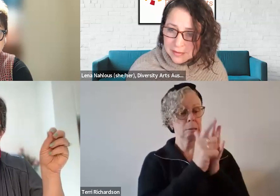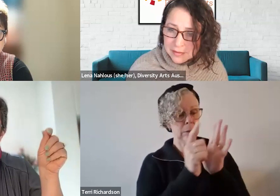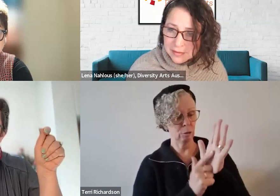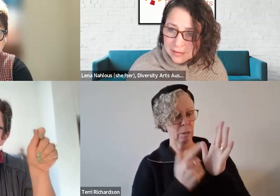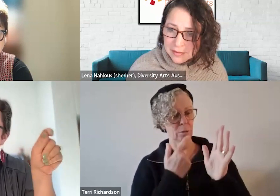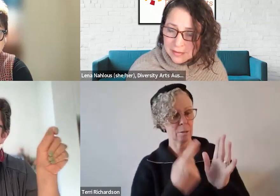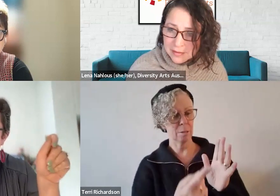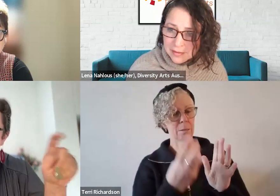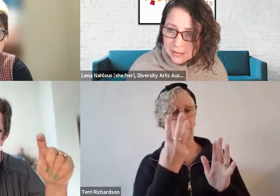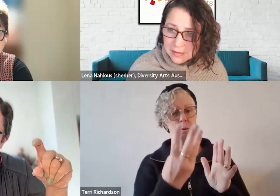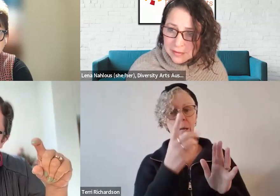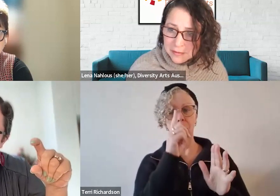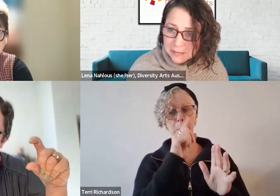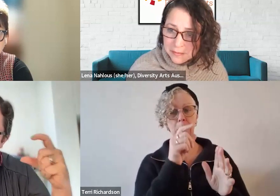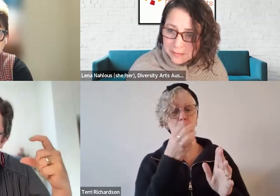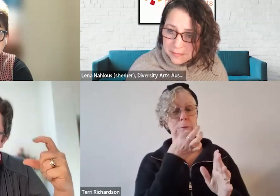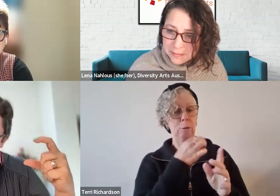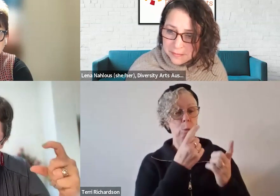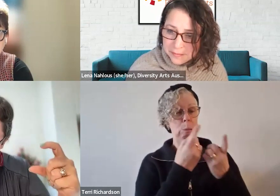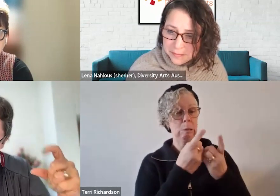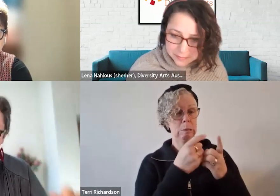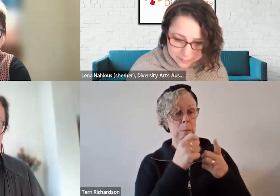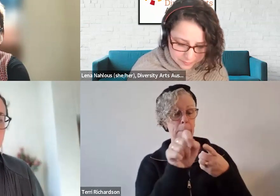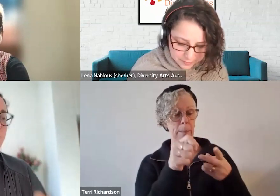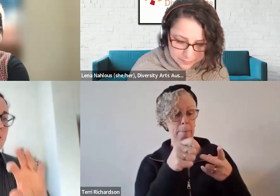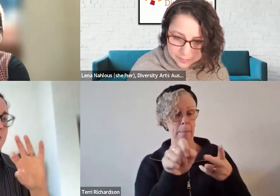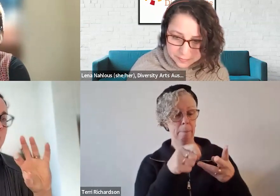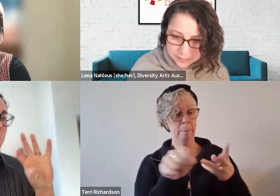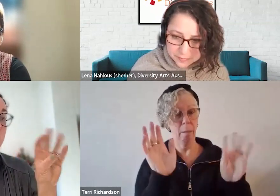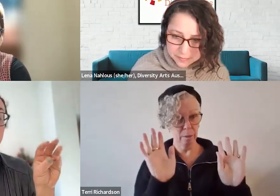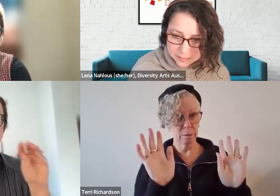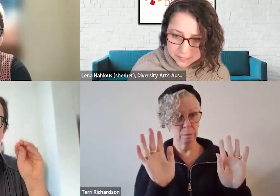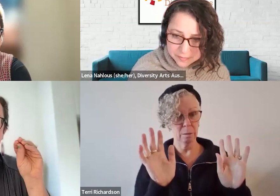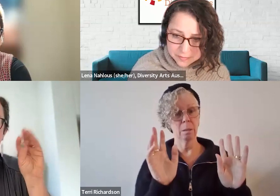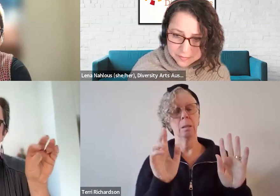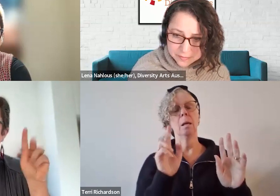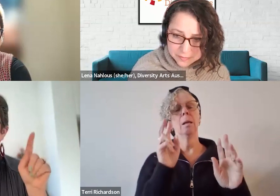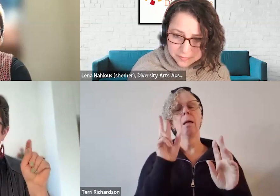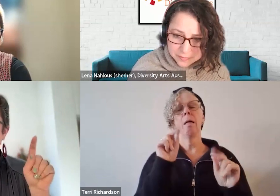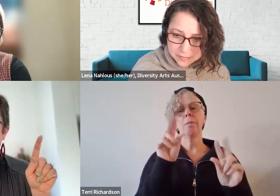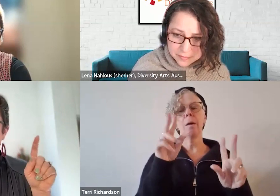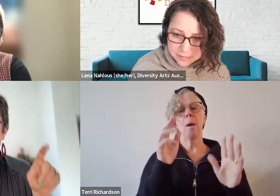to do just these few compliance things, they're putting in place a micro or minimally viable